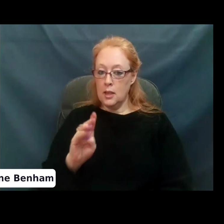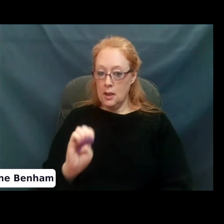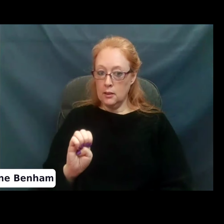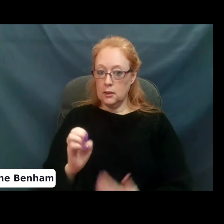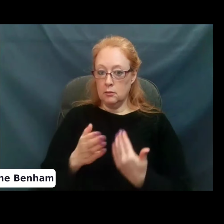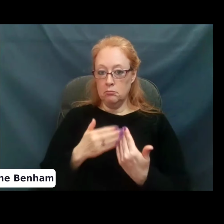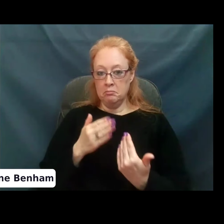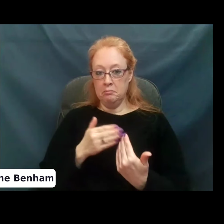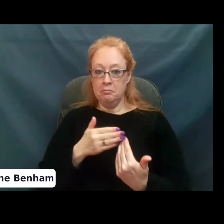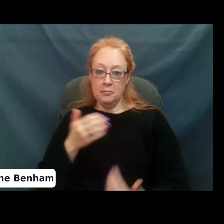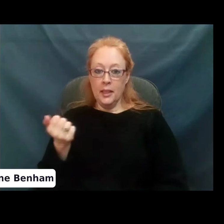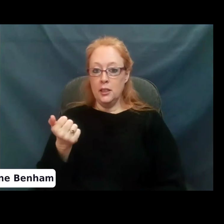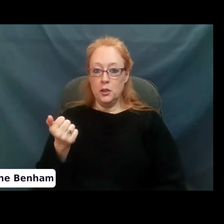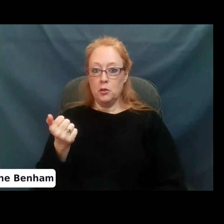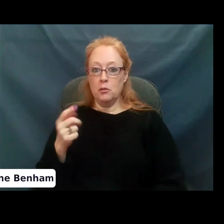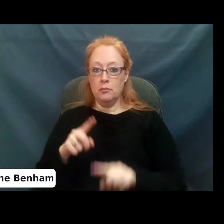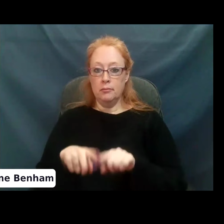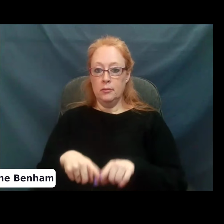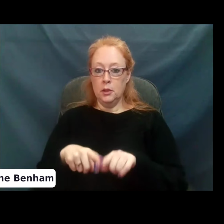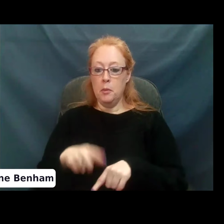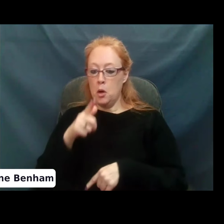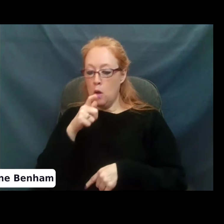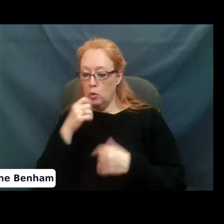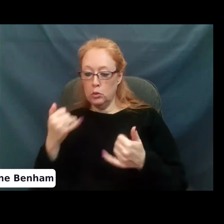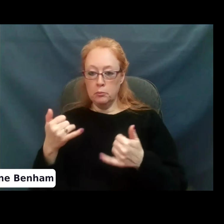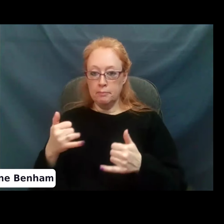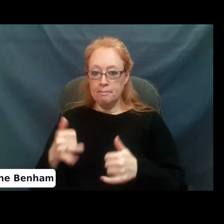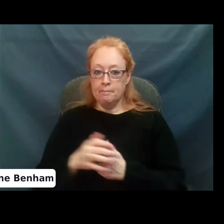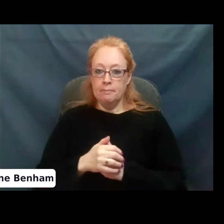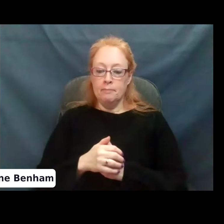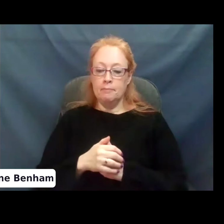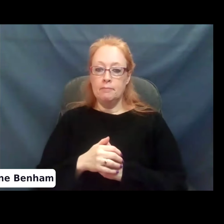Also, instead of drawing cards, I think you could arrange it in such a way that you're rolling dice.